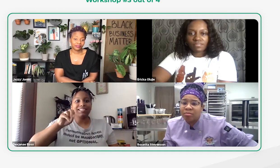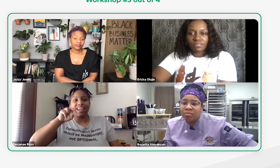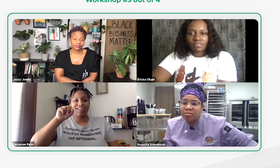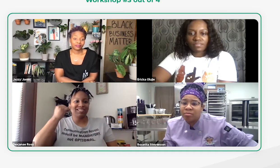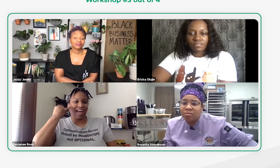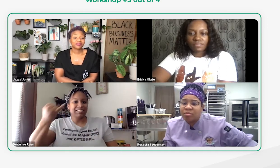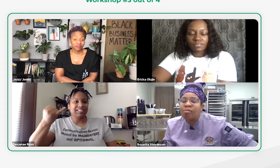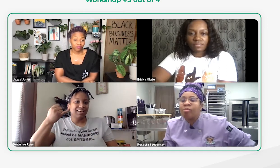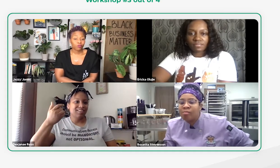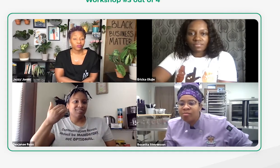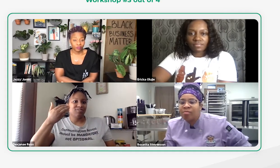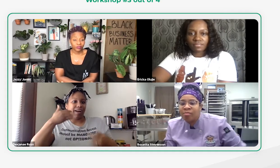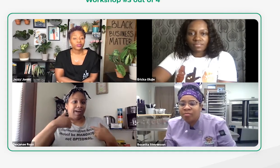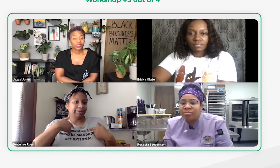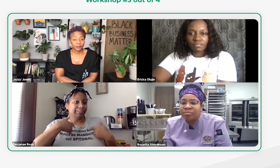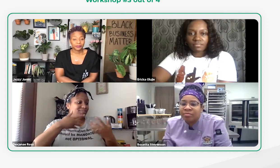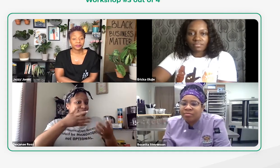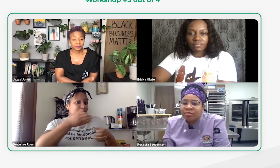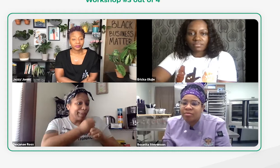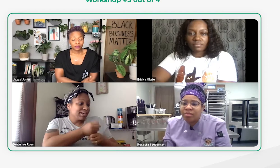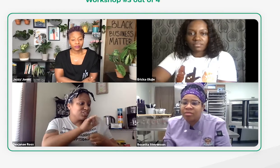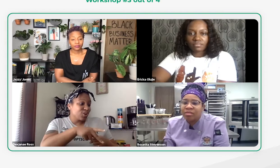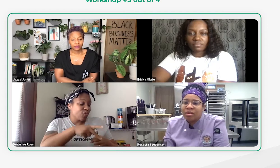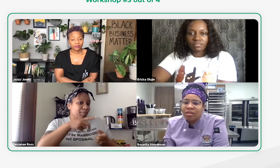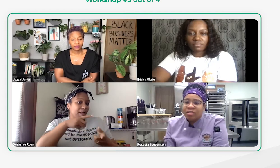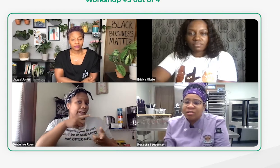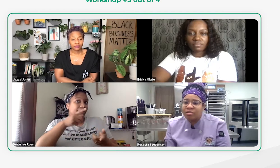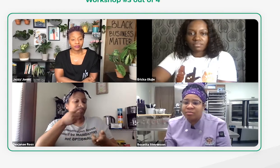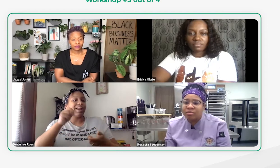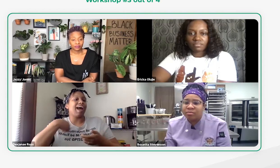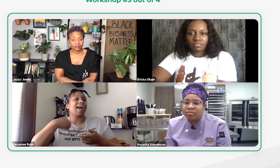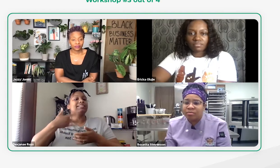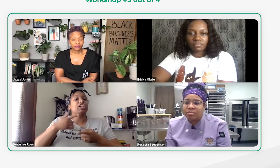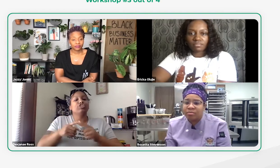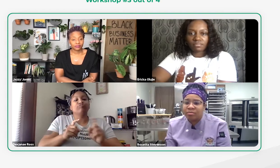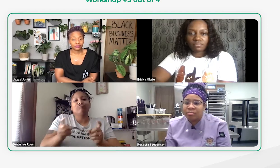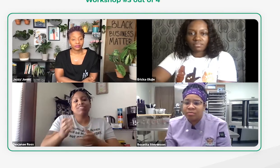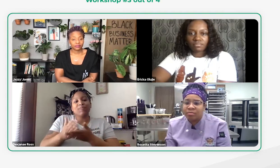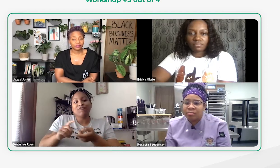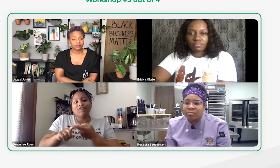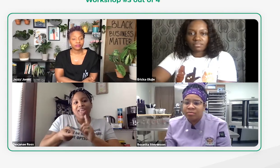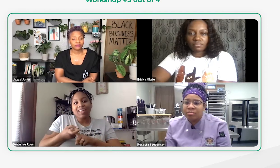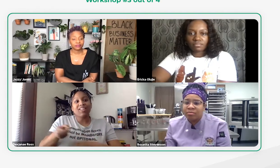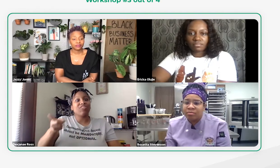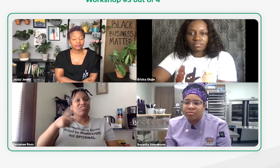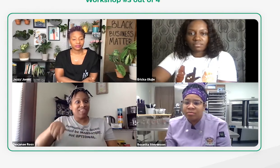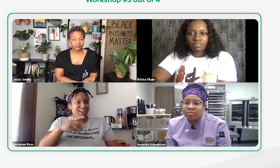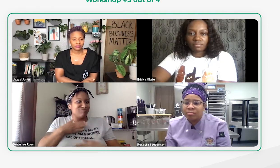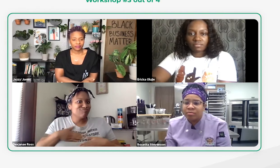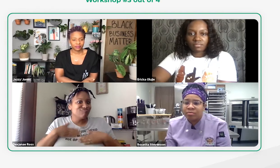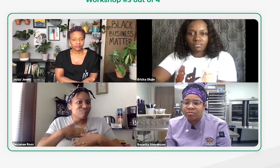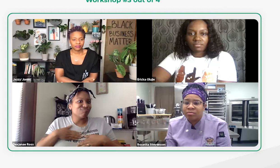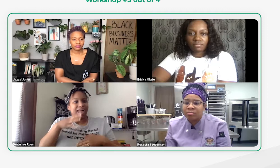is just spontaneous idea that came to mind. I was making syrups and I tend to give them to friends.